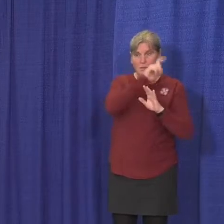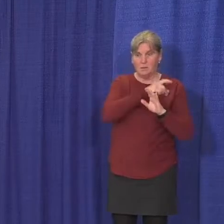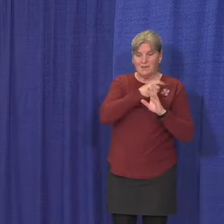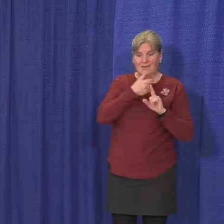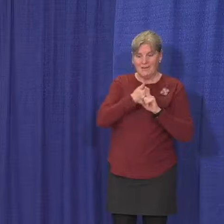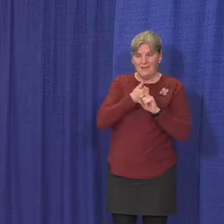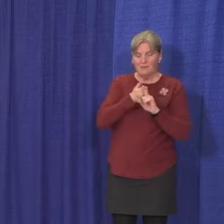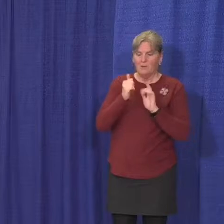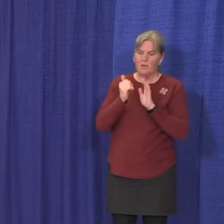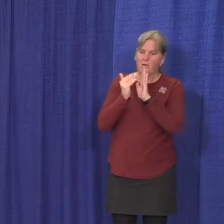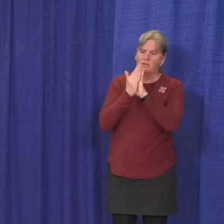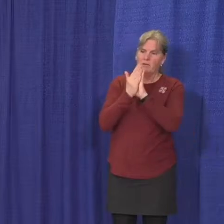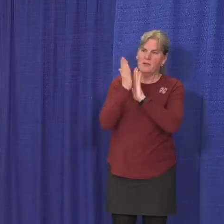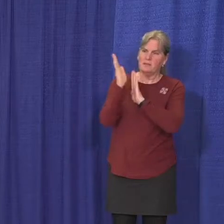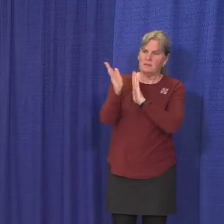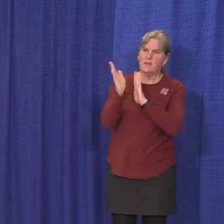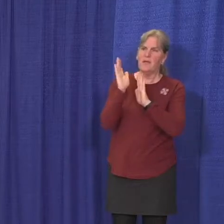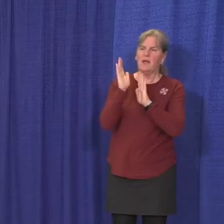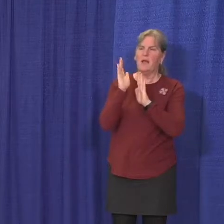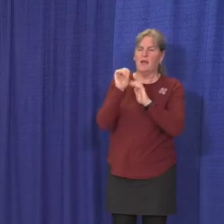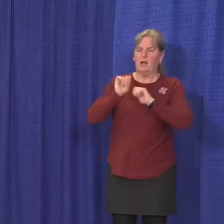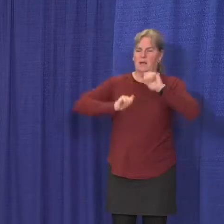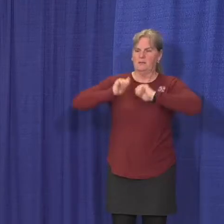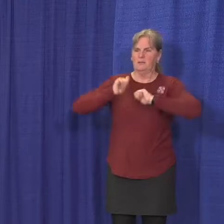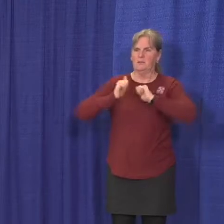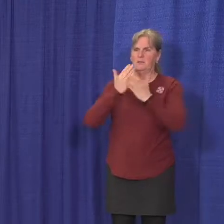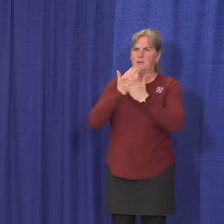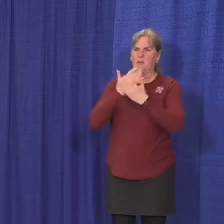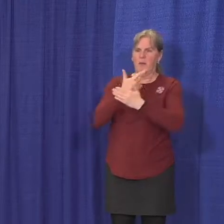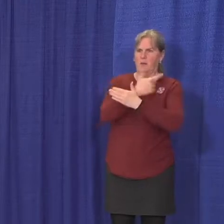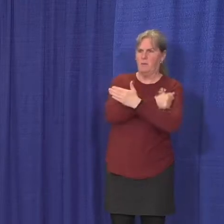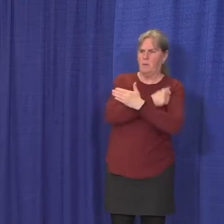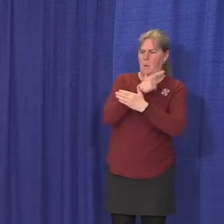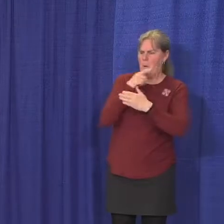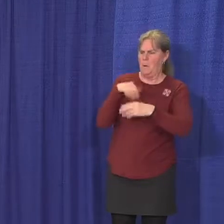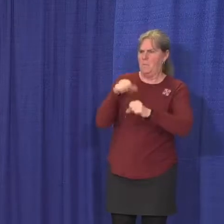communities on a community by community basis.